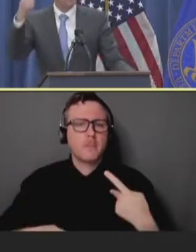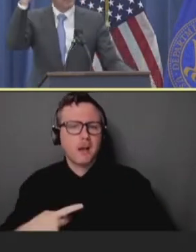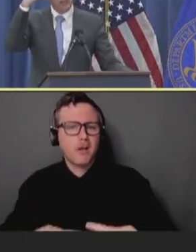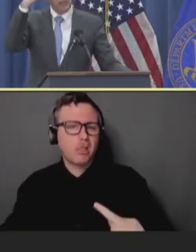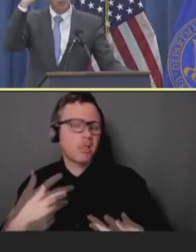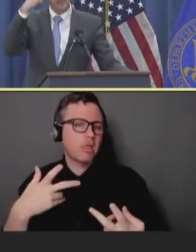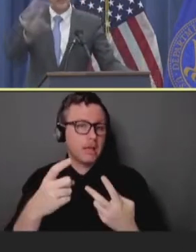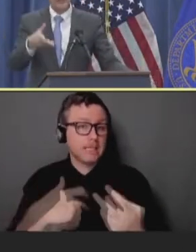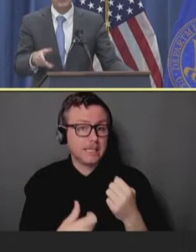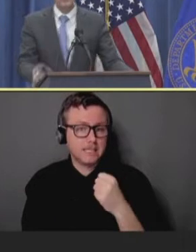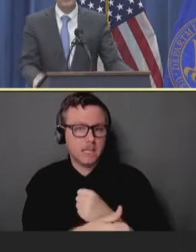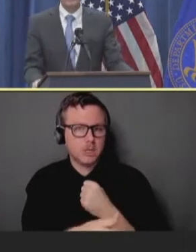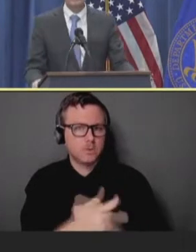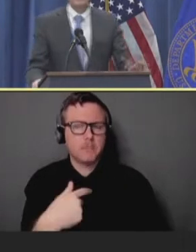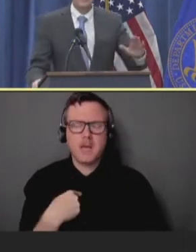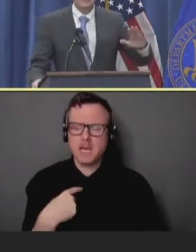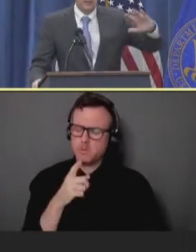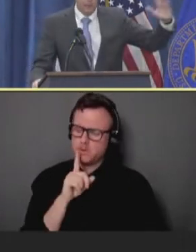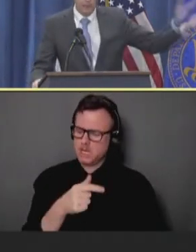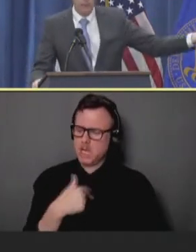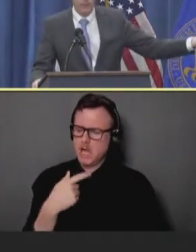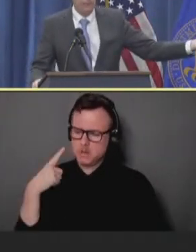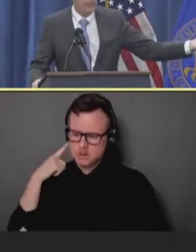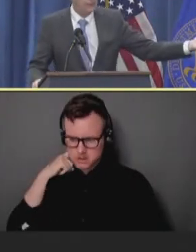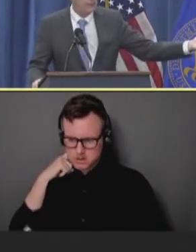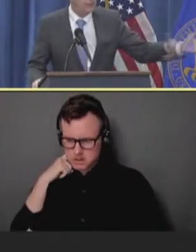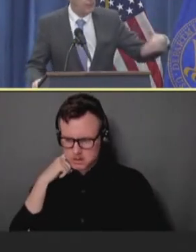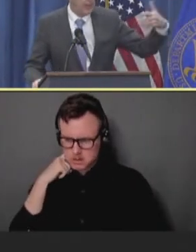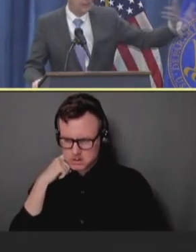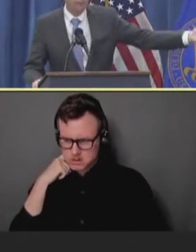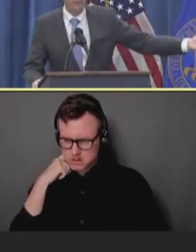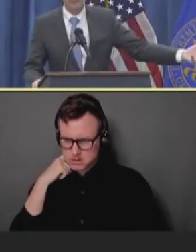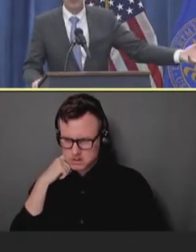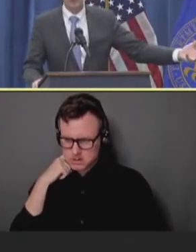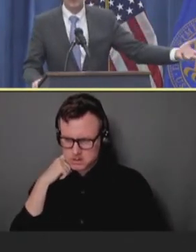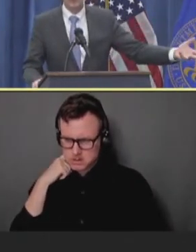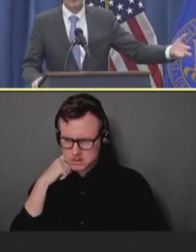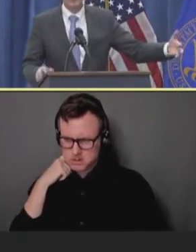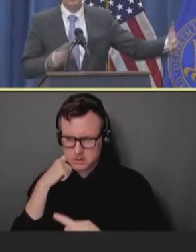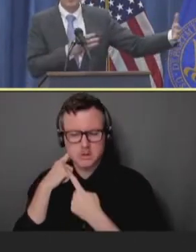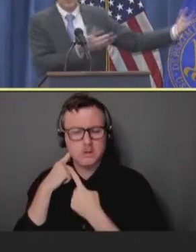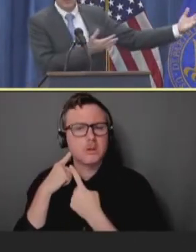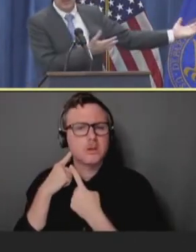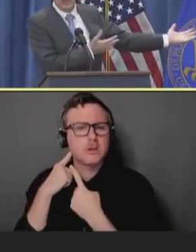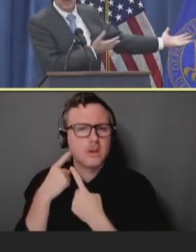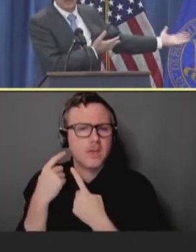But in my own mind, I was thinking the vaccine is going to activate the immune system.